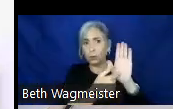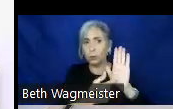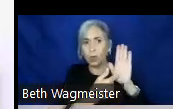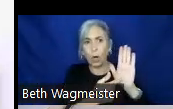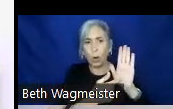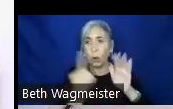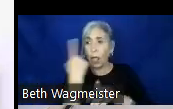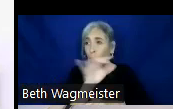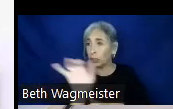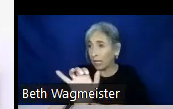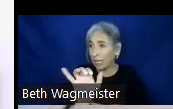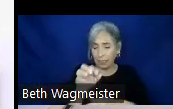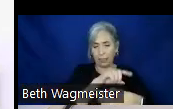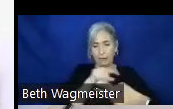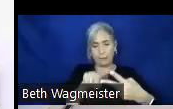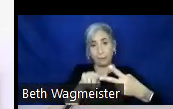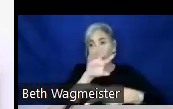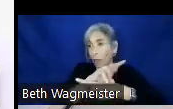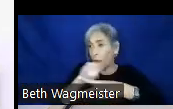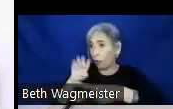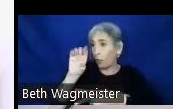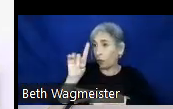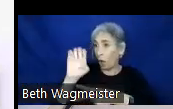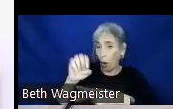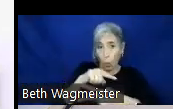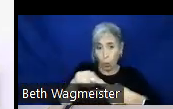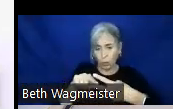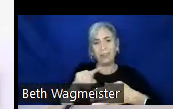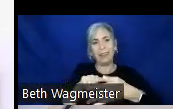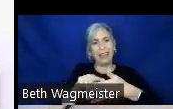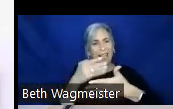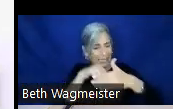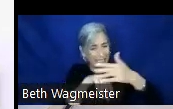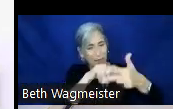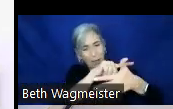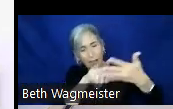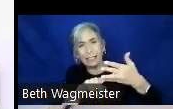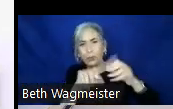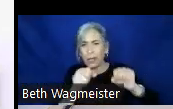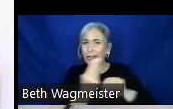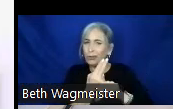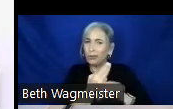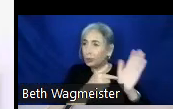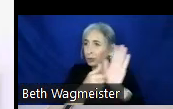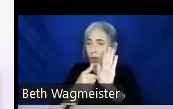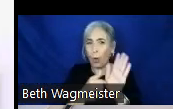like, this is the code, this is the accessibility. Basically, you can use a plug in that will